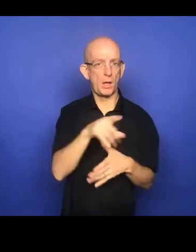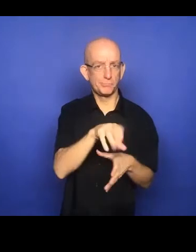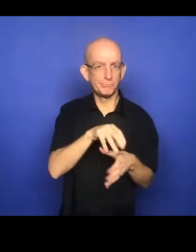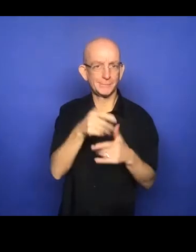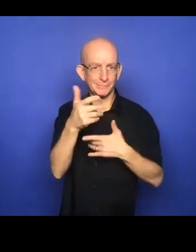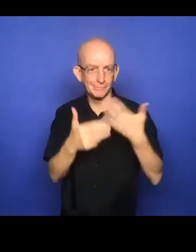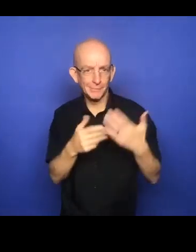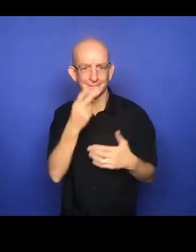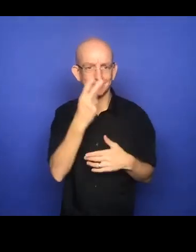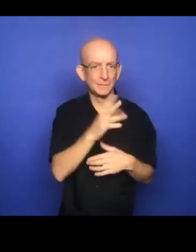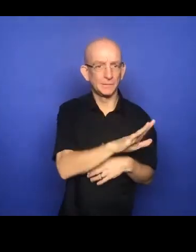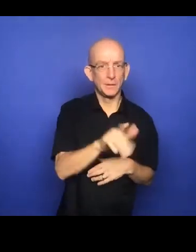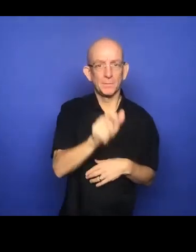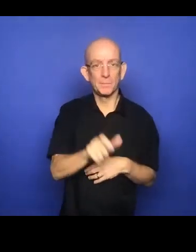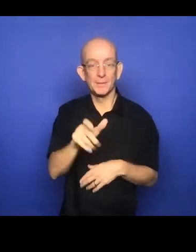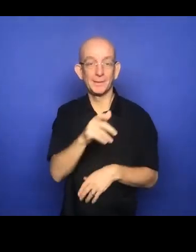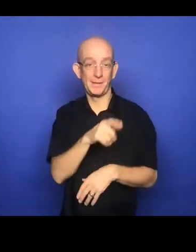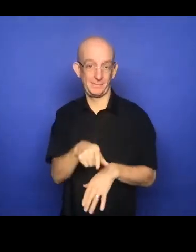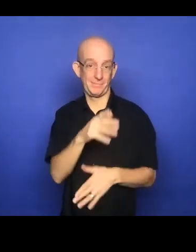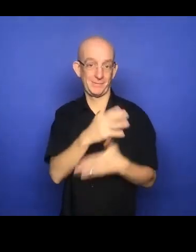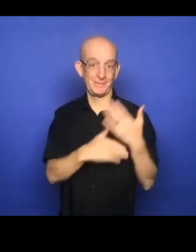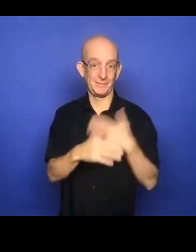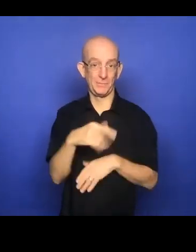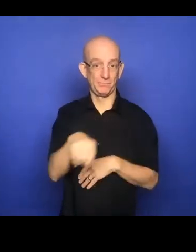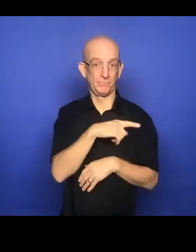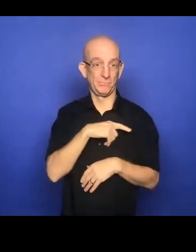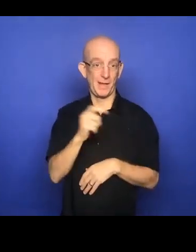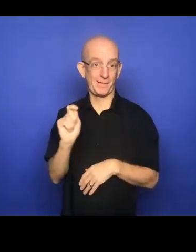per cent of persons with disabilities interviewed on